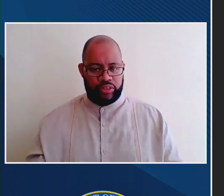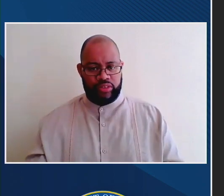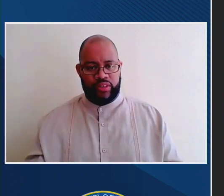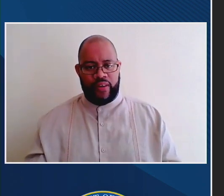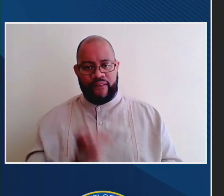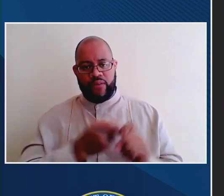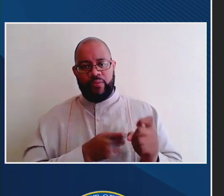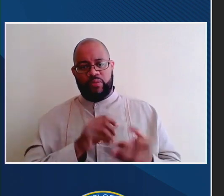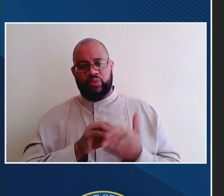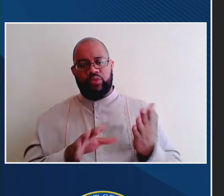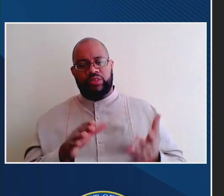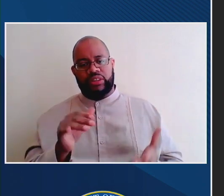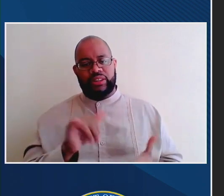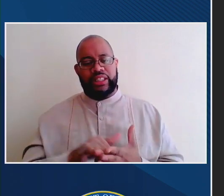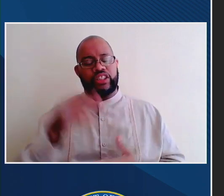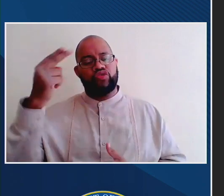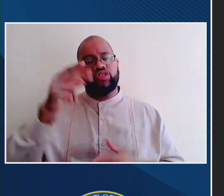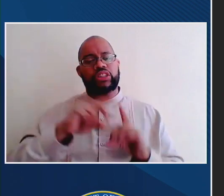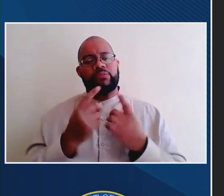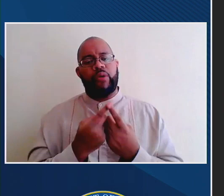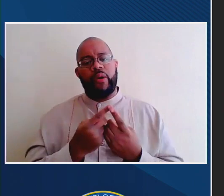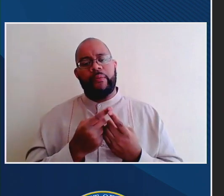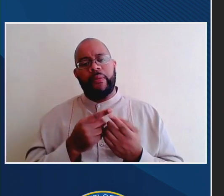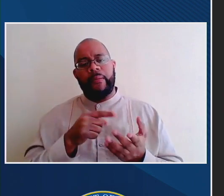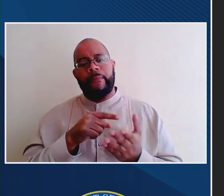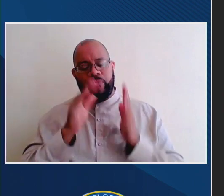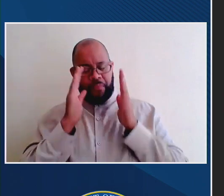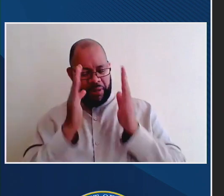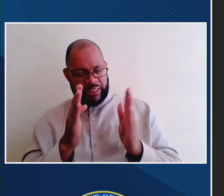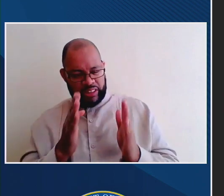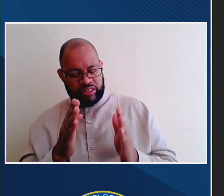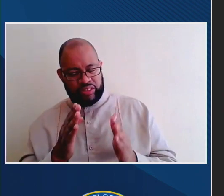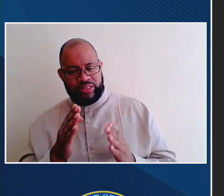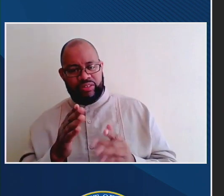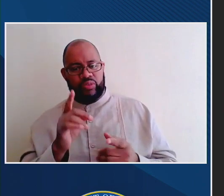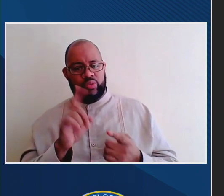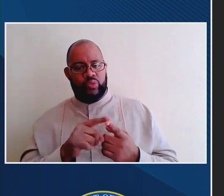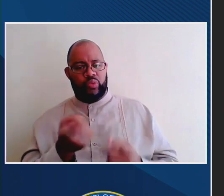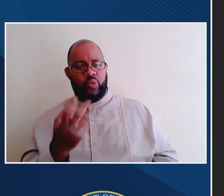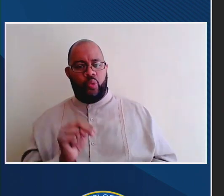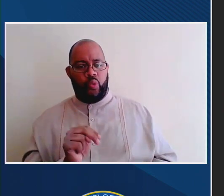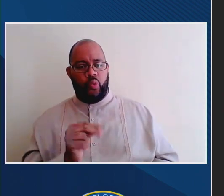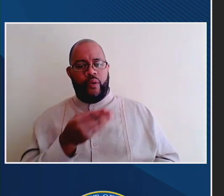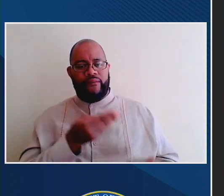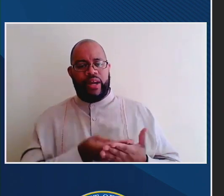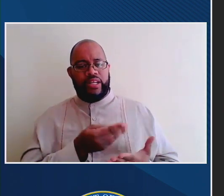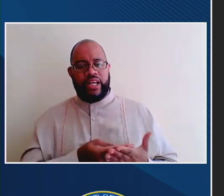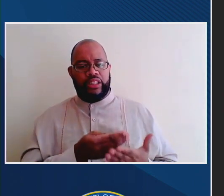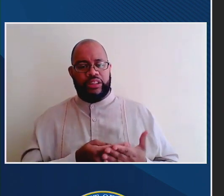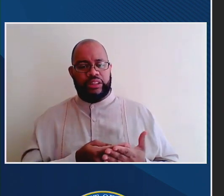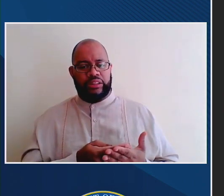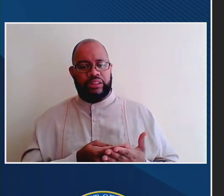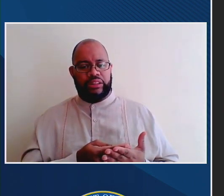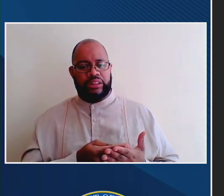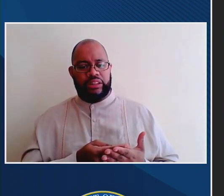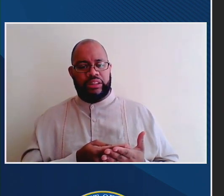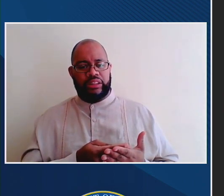You know, historically, the Department has paid great attention to its own financial stake in these transactions, not so much